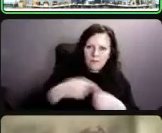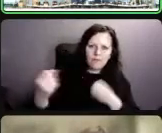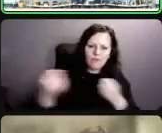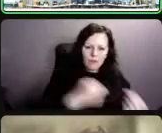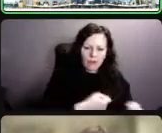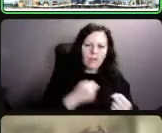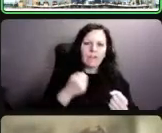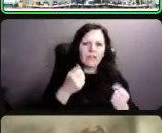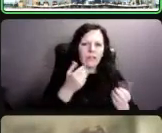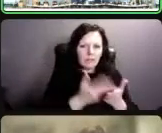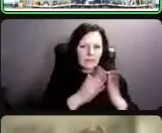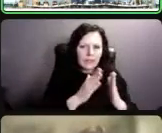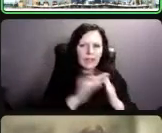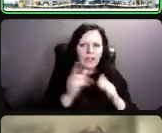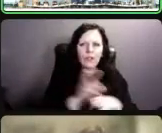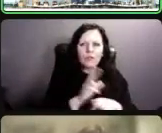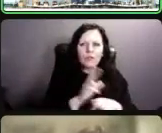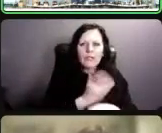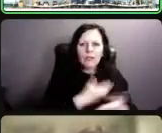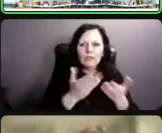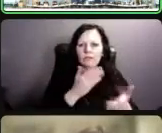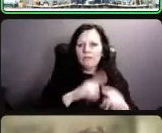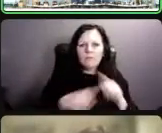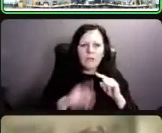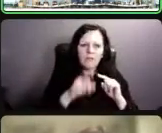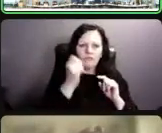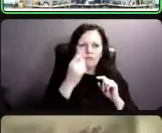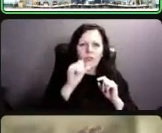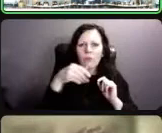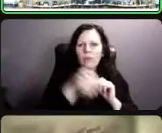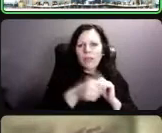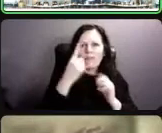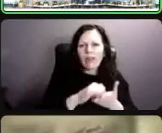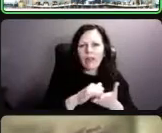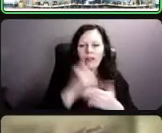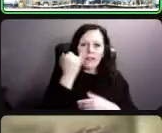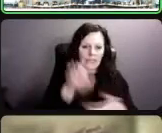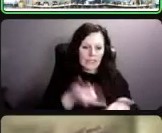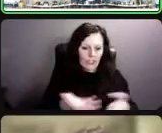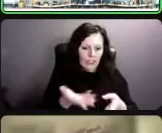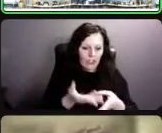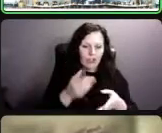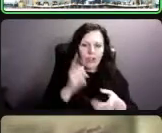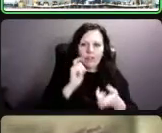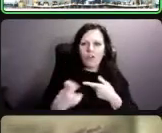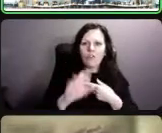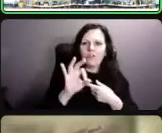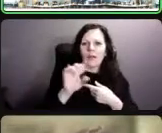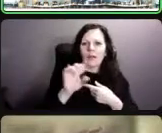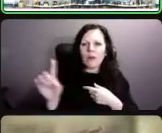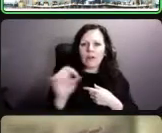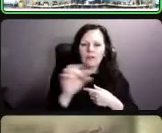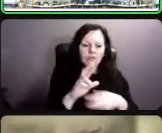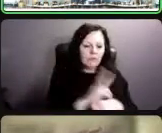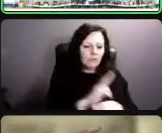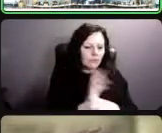THAT'S YEAH. THE IDEA IS THAT THE FOLKS THAT WERE TO COME INTO TOWN ARE